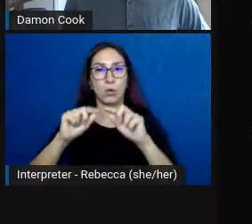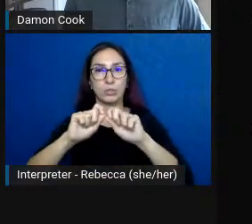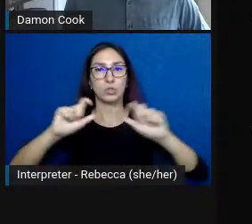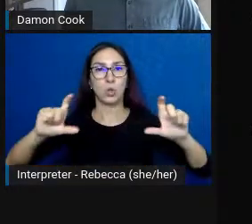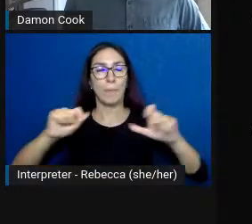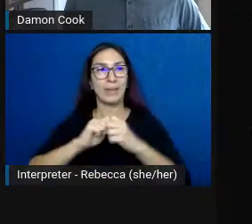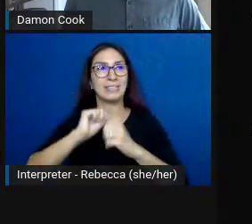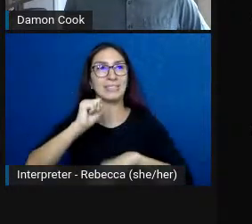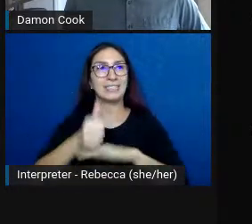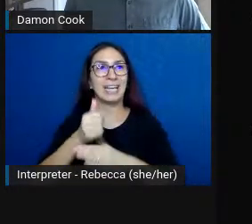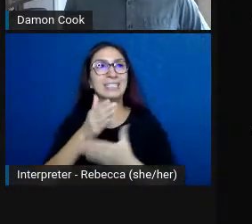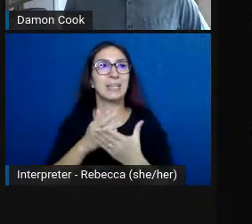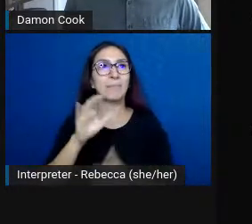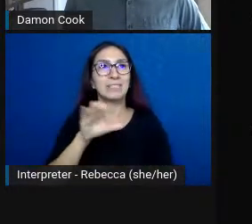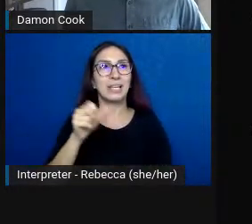Fixed by adding to the HTML